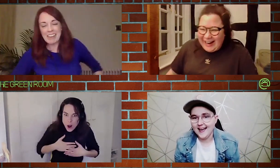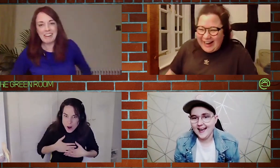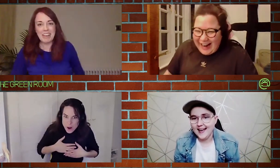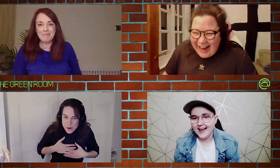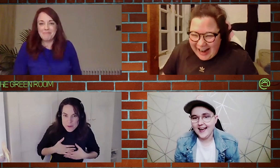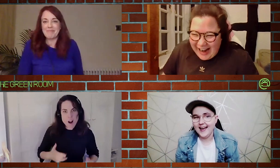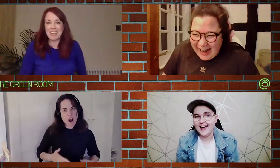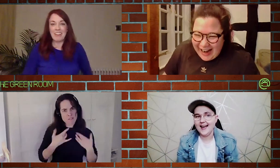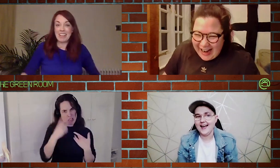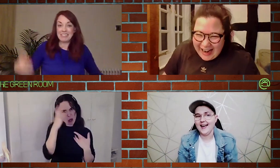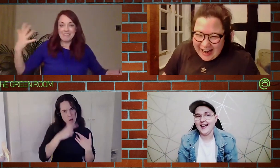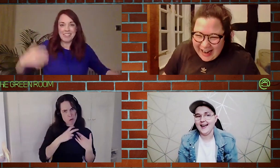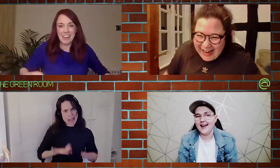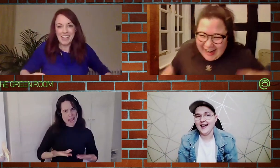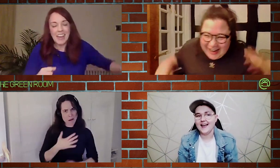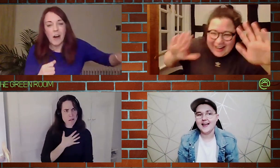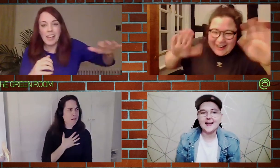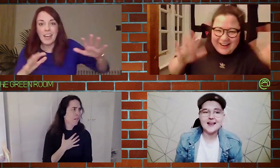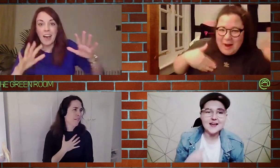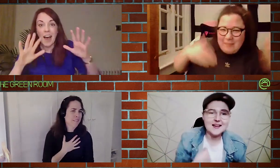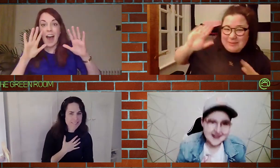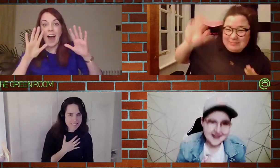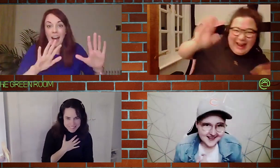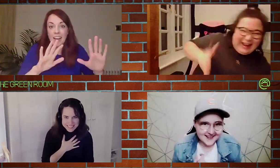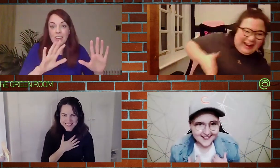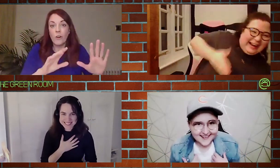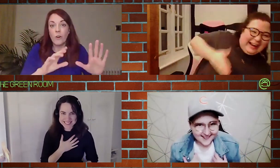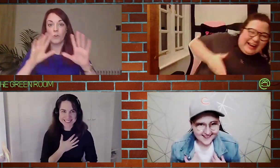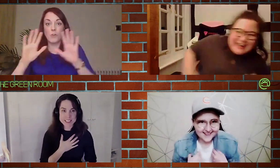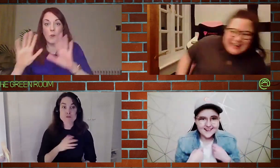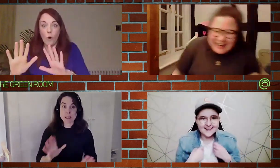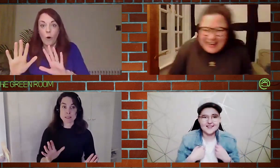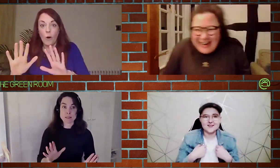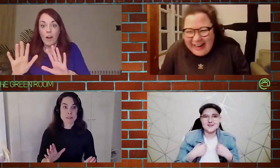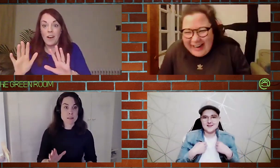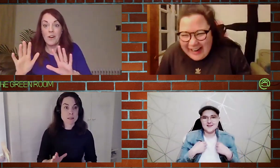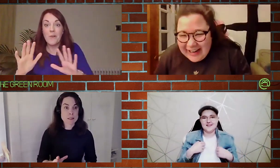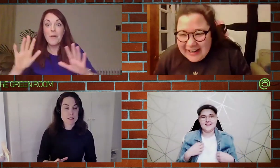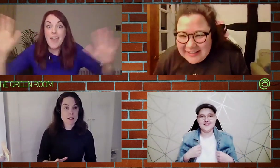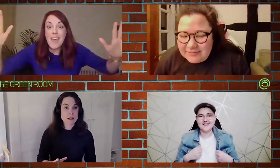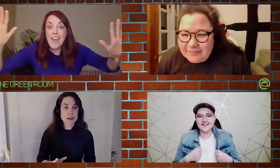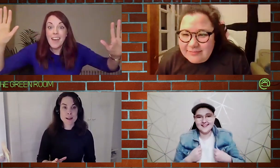Okay. Great! Great. Great. BW: Okay, bye I'll leave now.